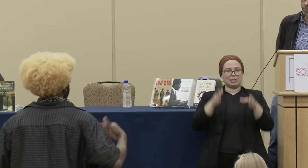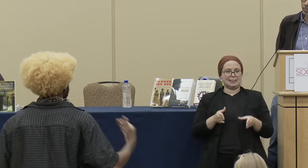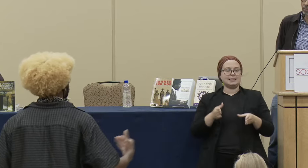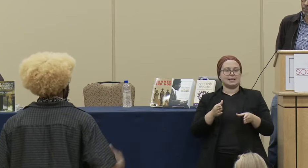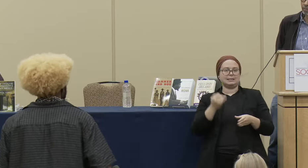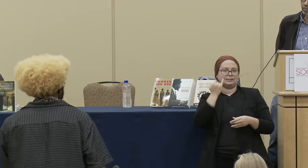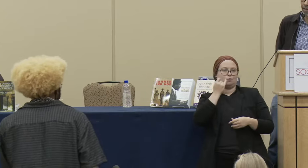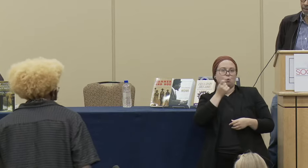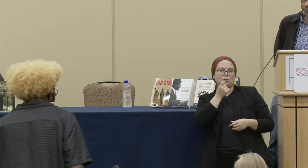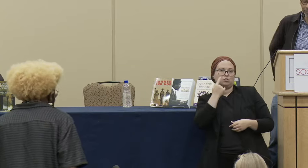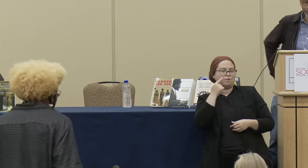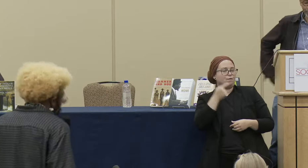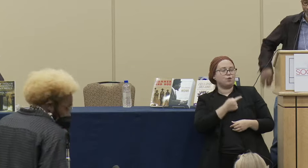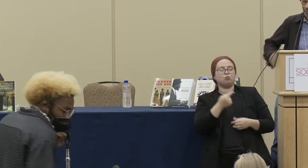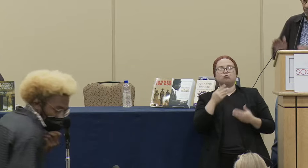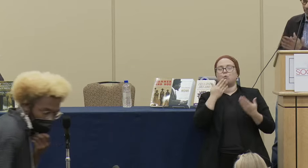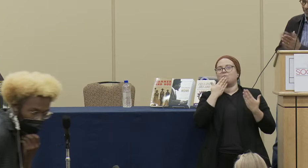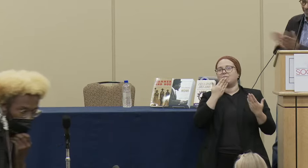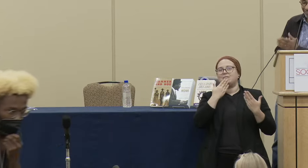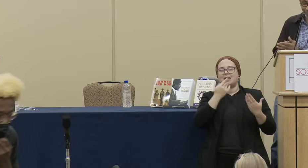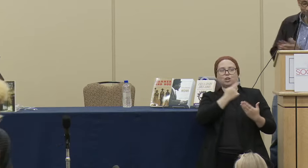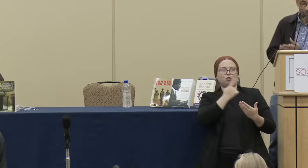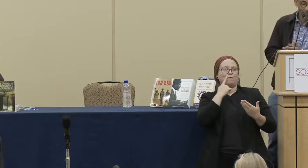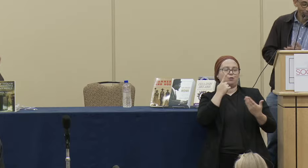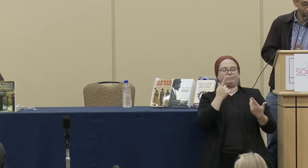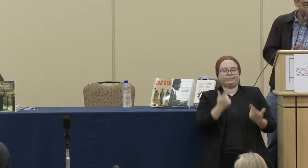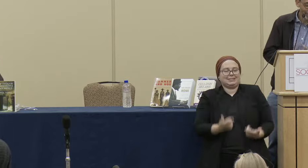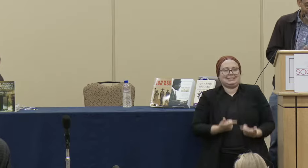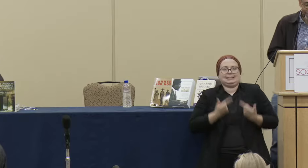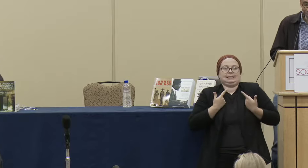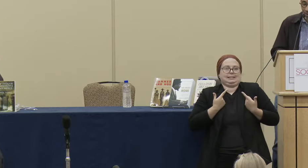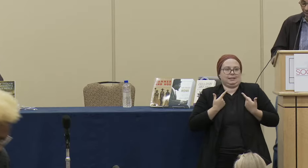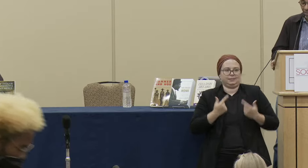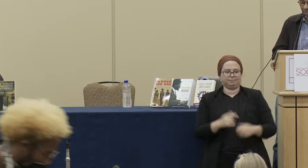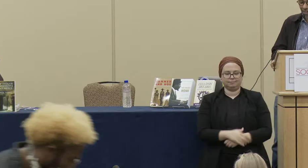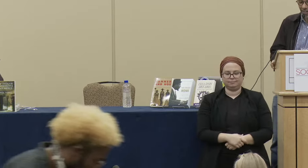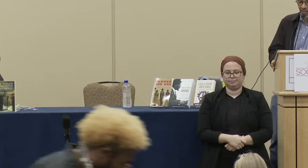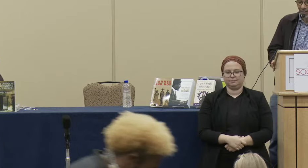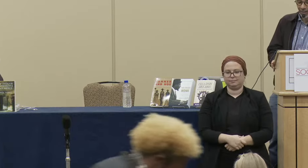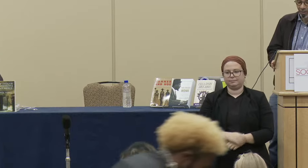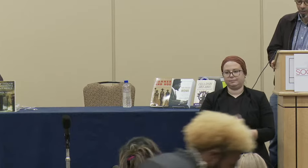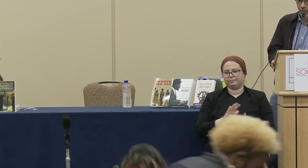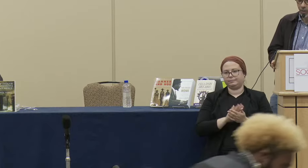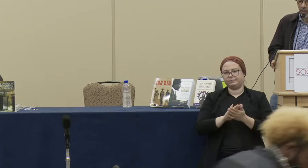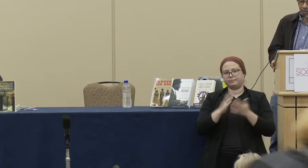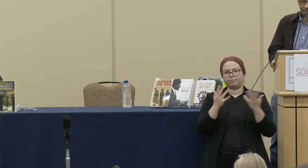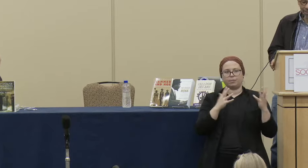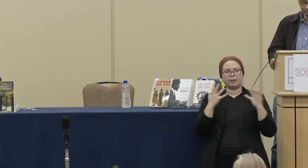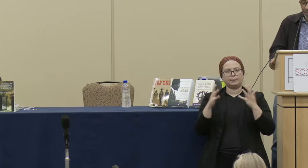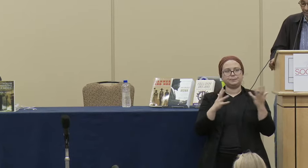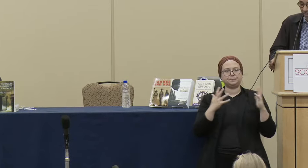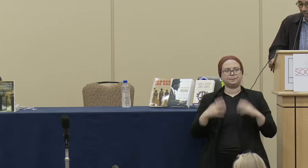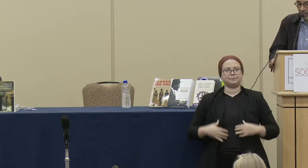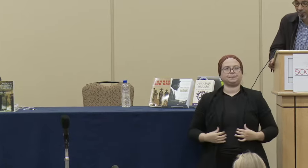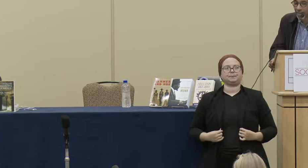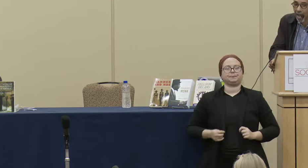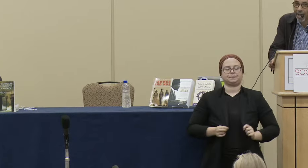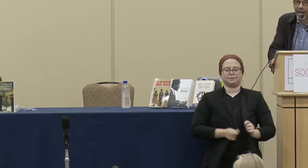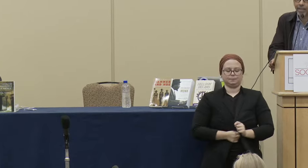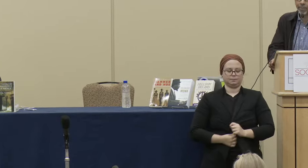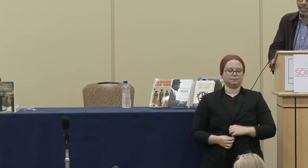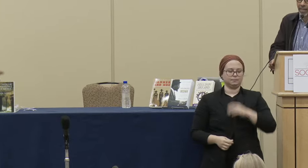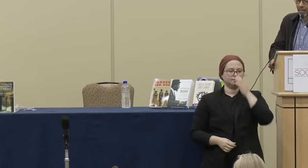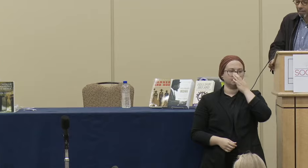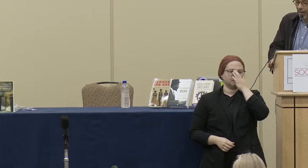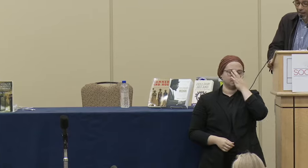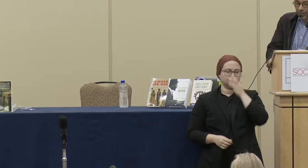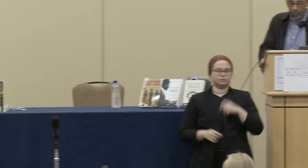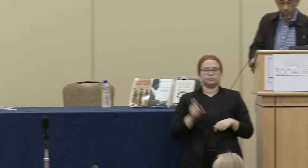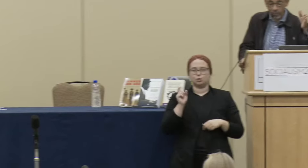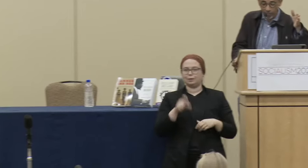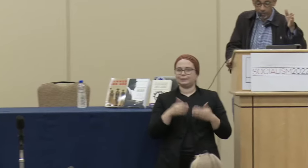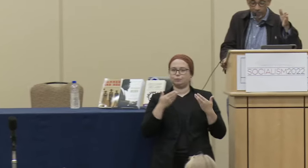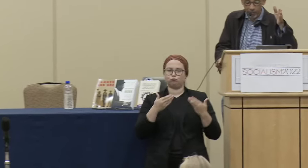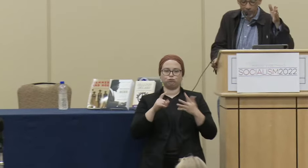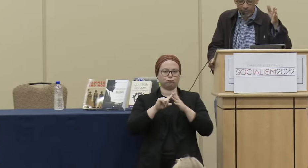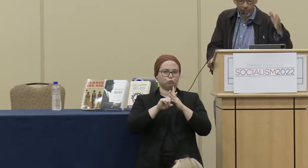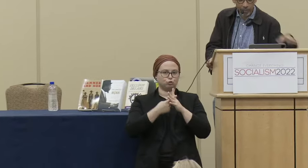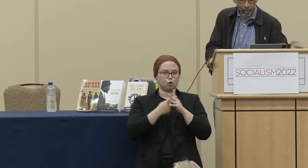been a socialist if ist. So, I thank you so much